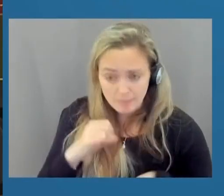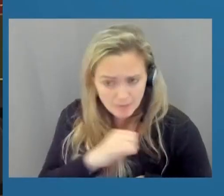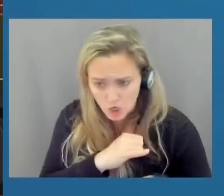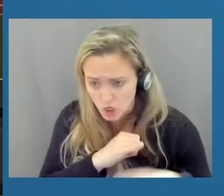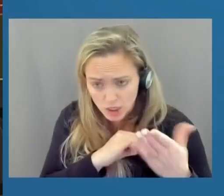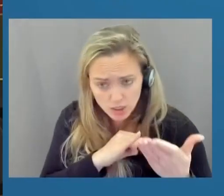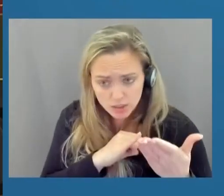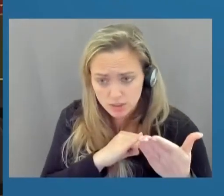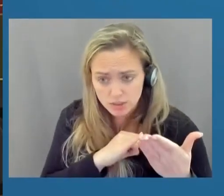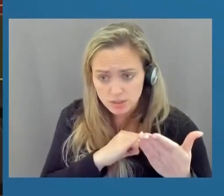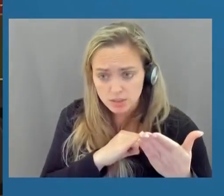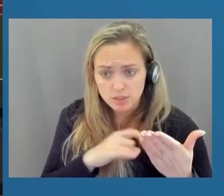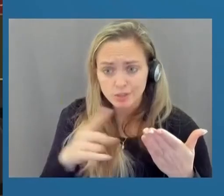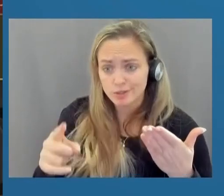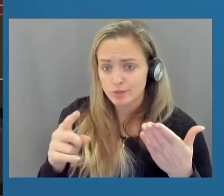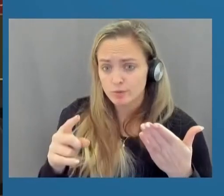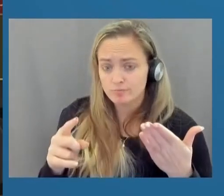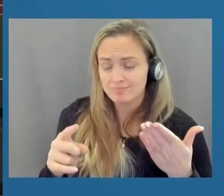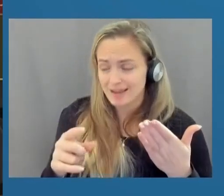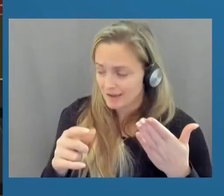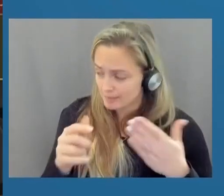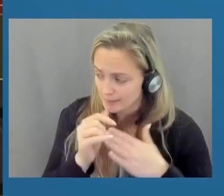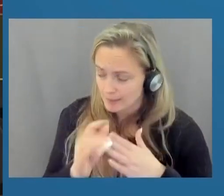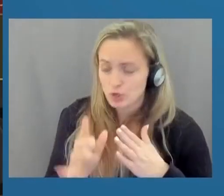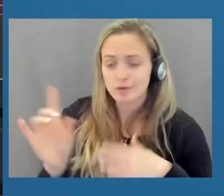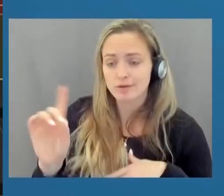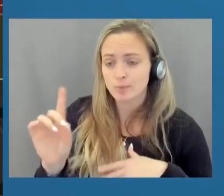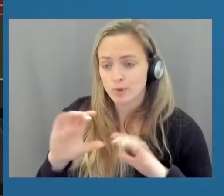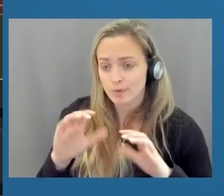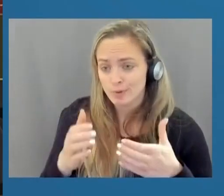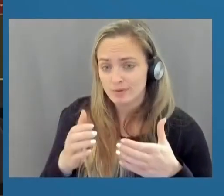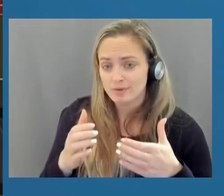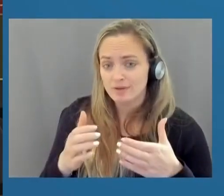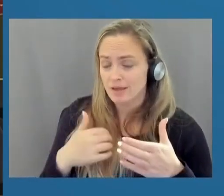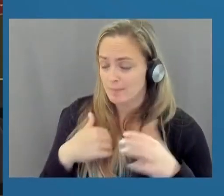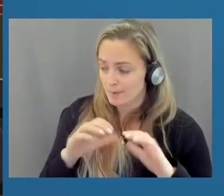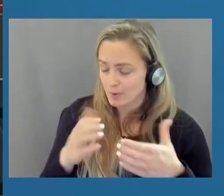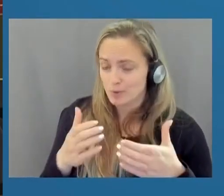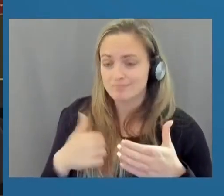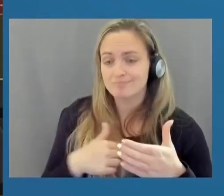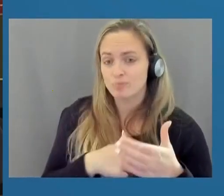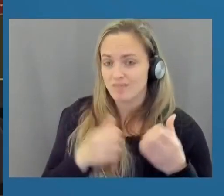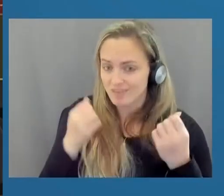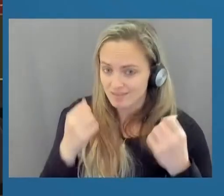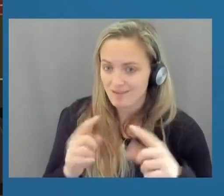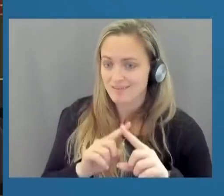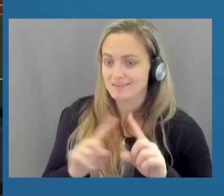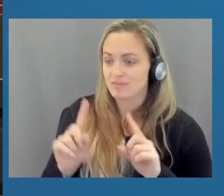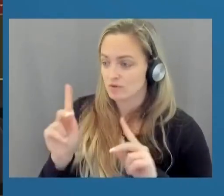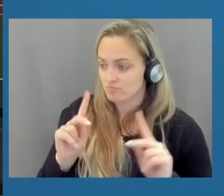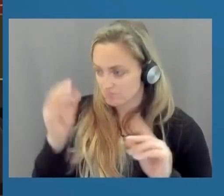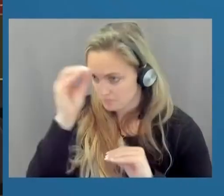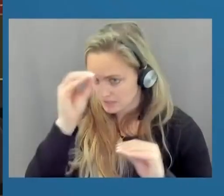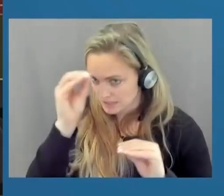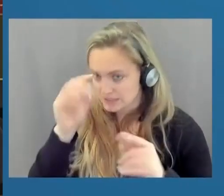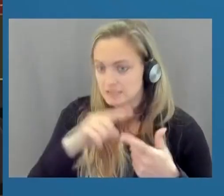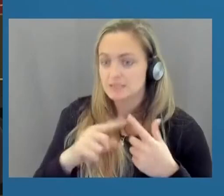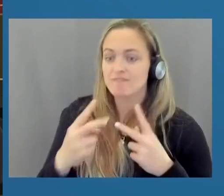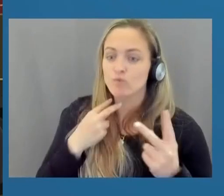you are the leader -- and the leader of the Democratic Party, and also one thing I know about my party, we have a lot of different opinions and voices and individuals,